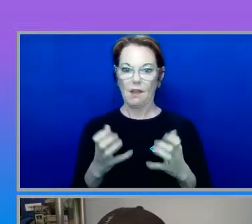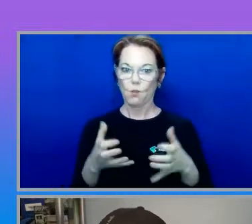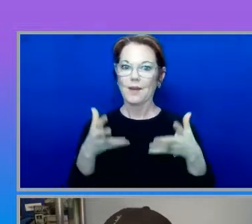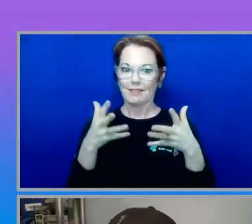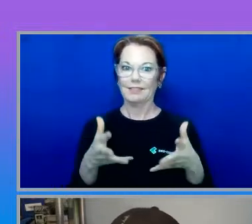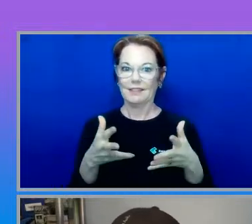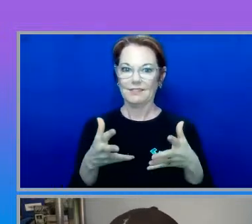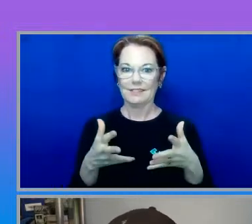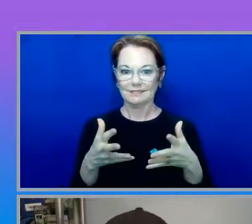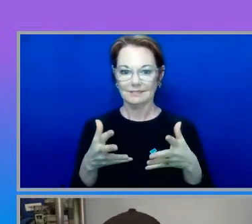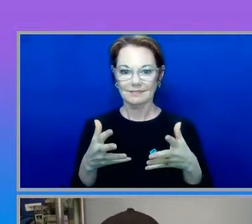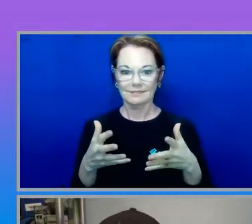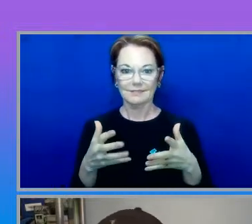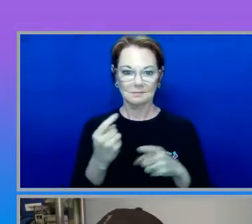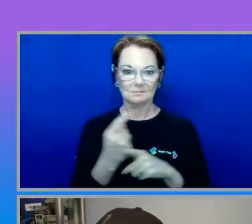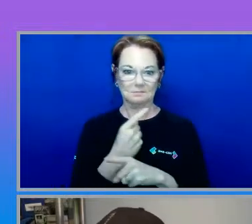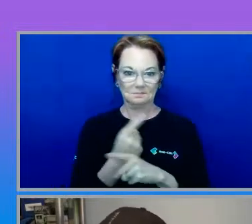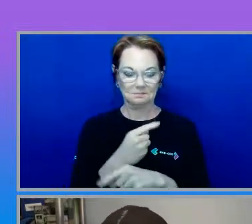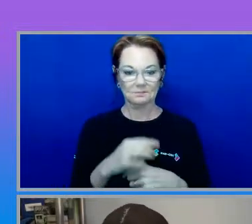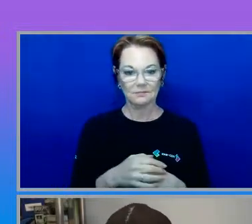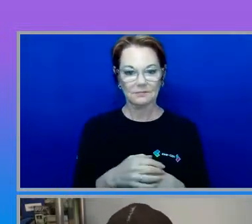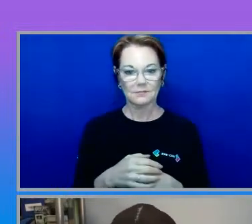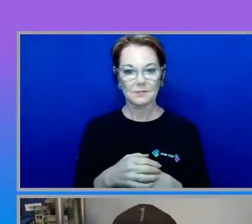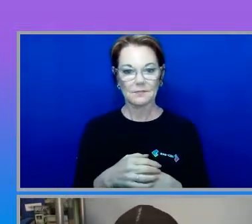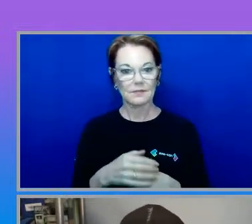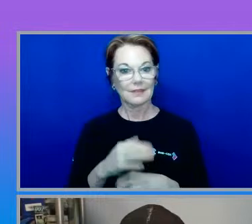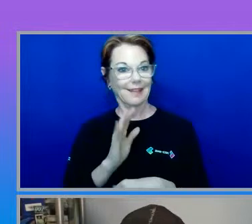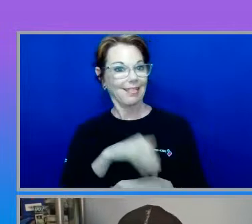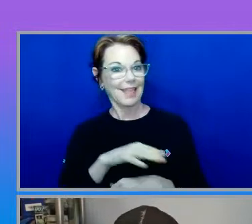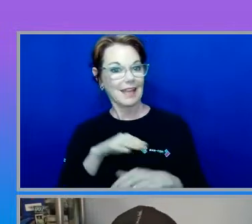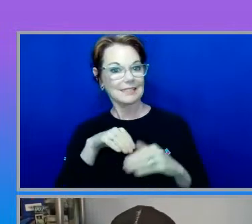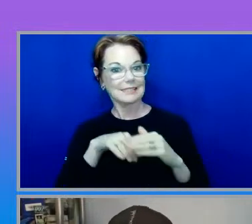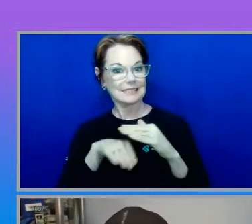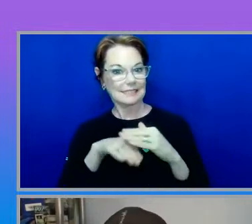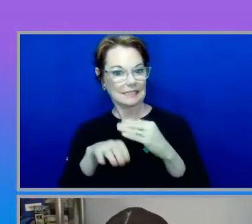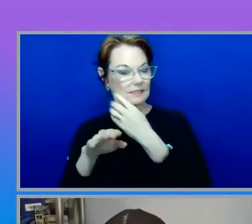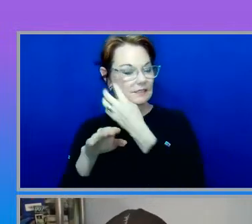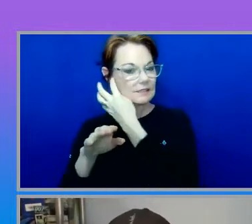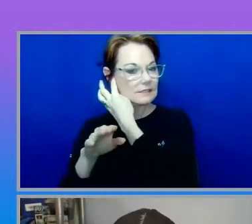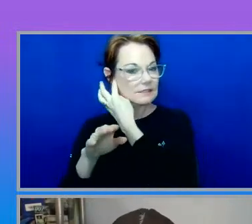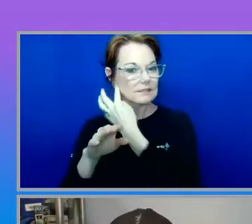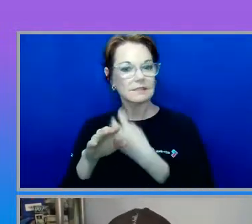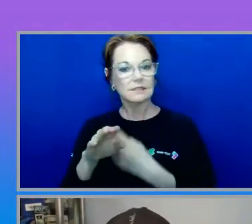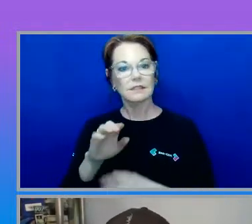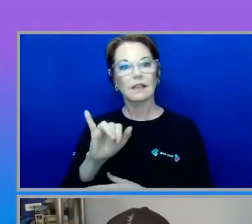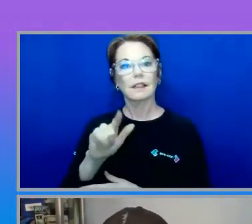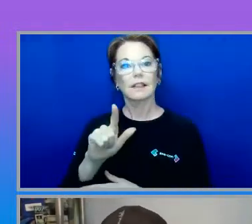things in the state that I found them. That is the accessibility